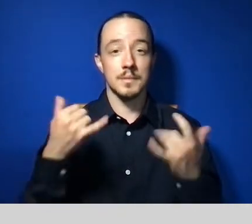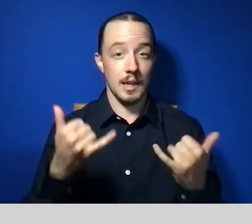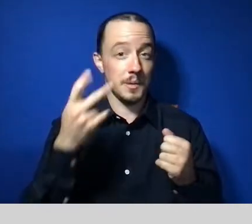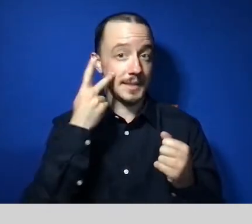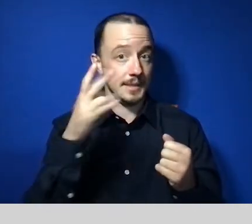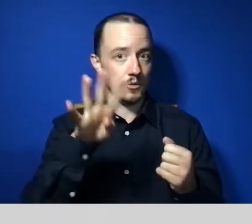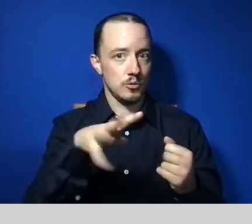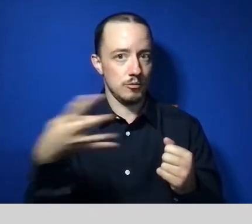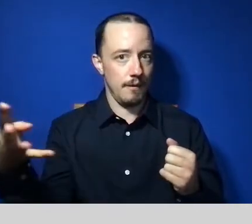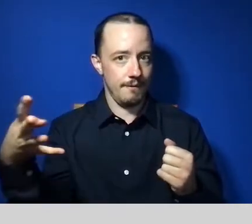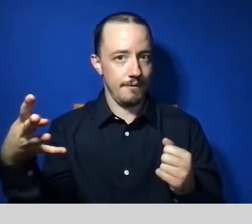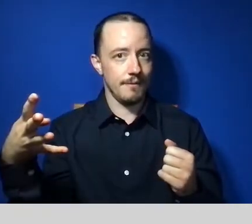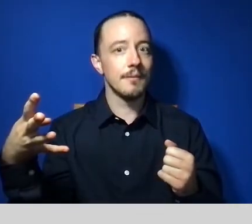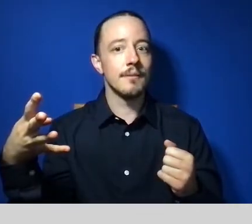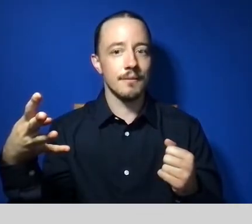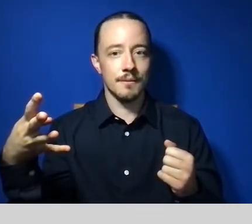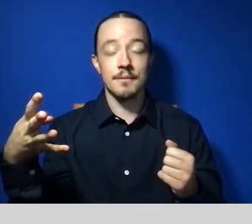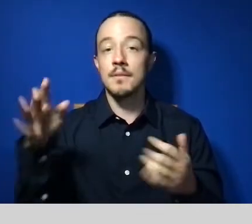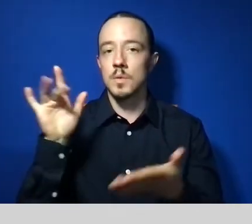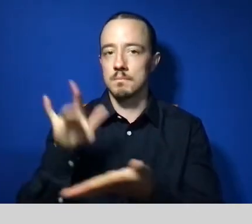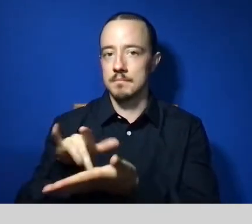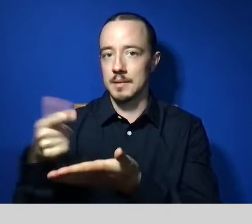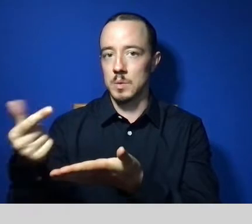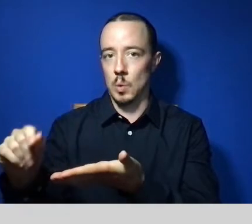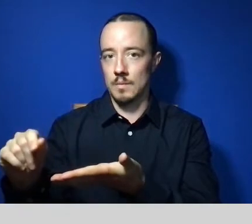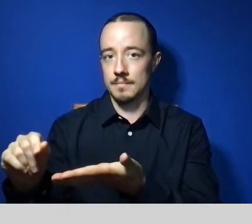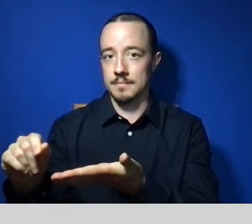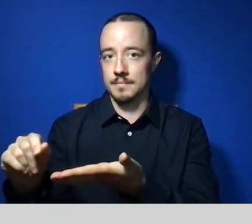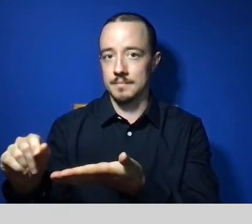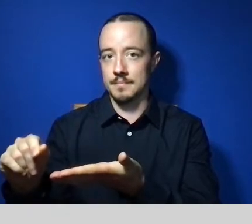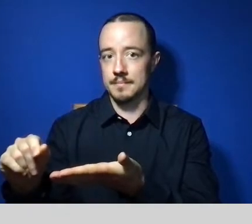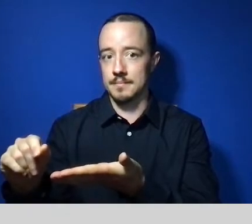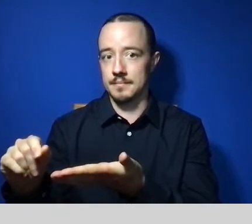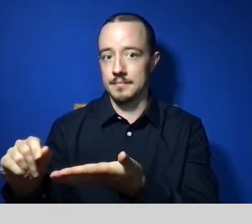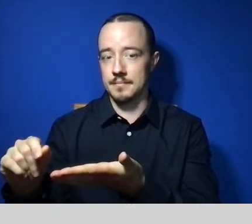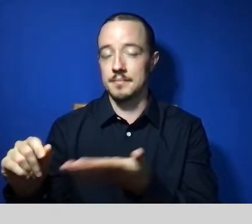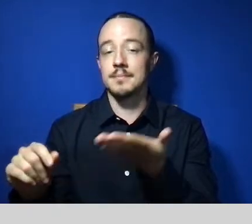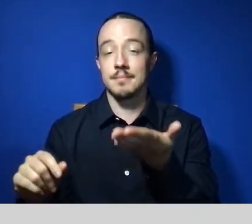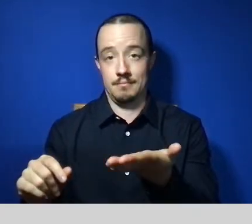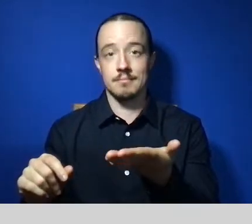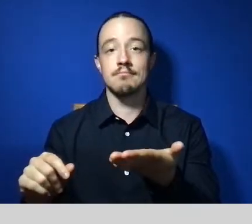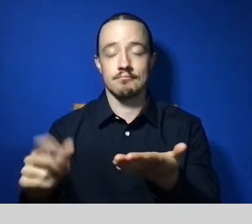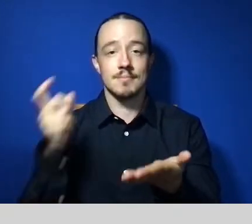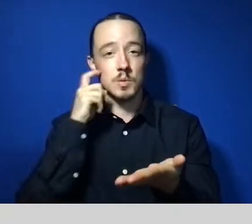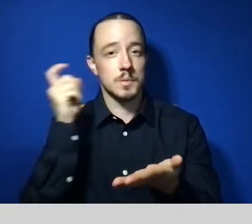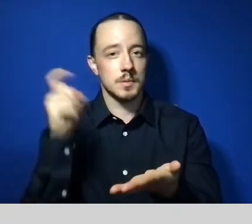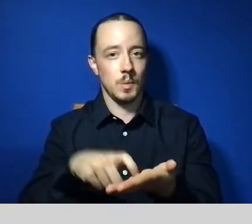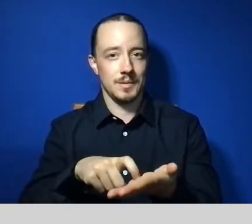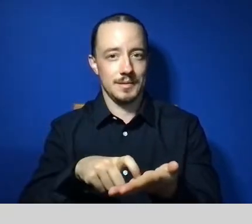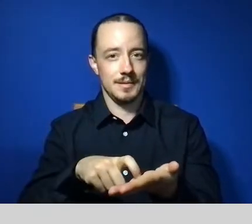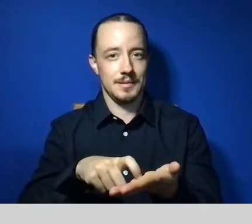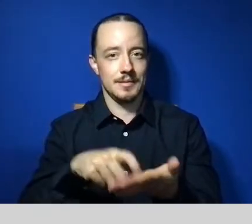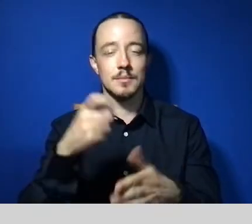This is, this is what the outcome is. So I hit play here, I notice that this I'm hoving over,